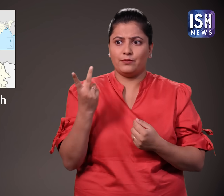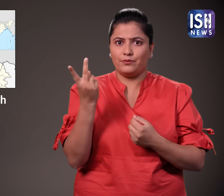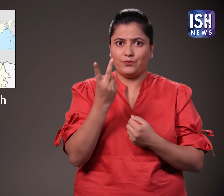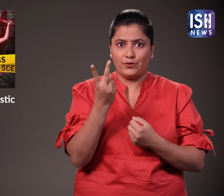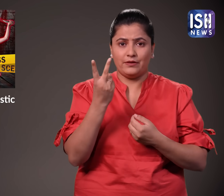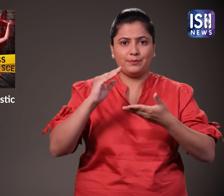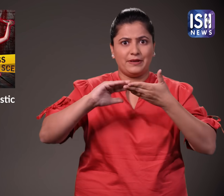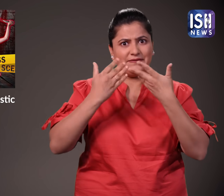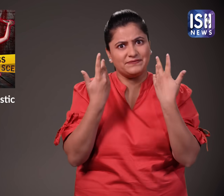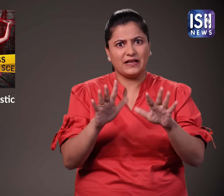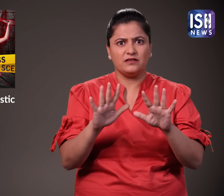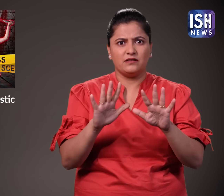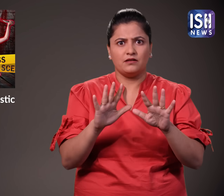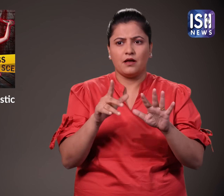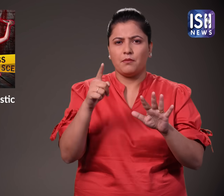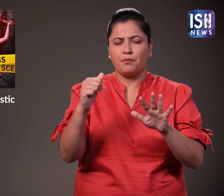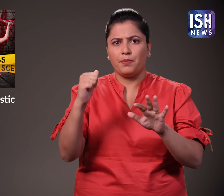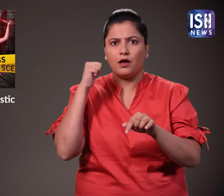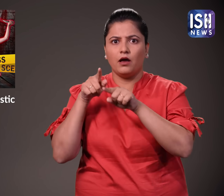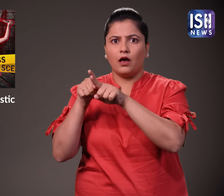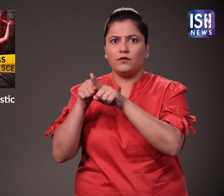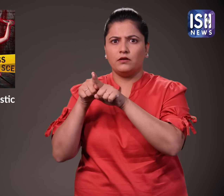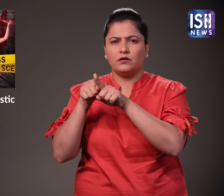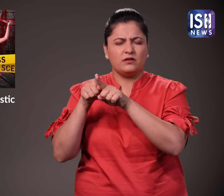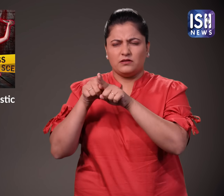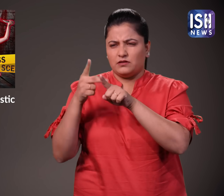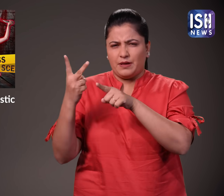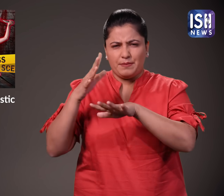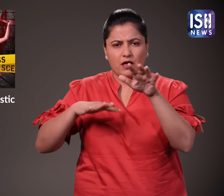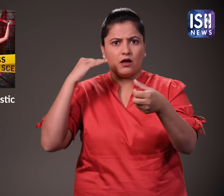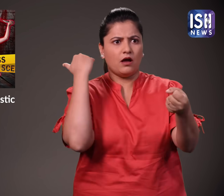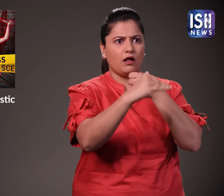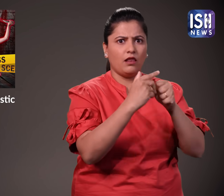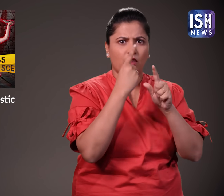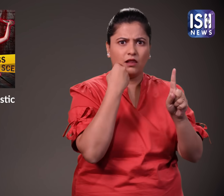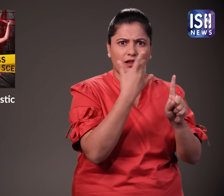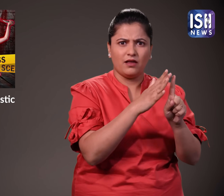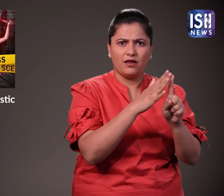A woman allegedly conspired with her boyfriend to kill her husband.